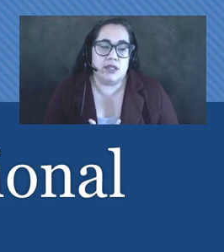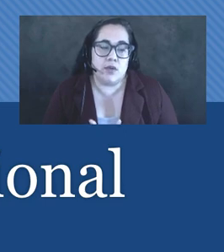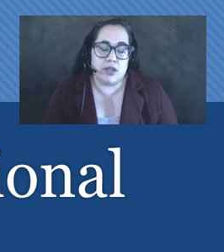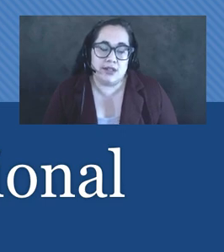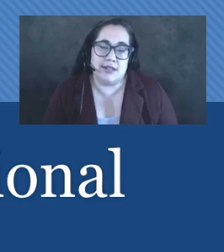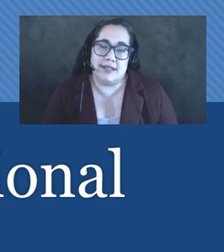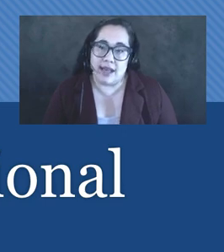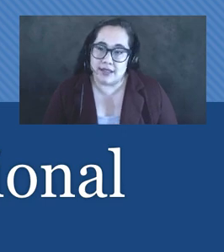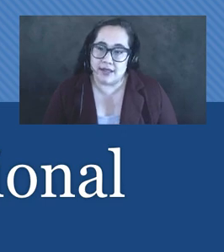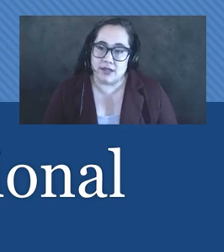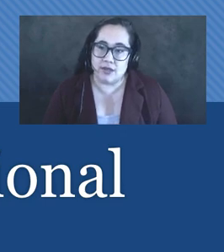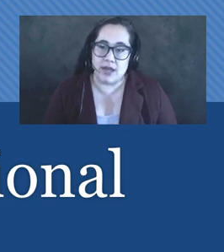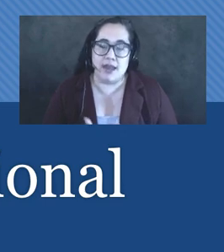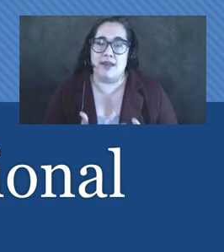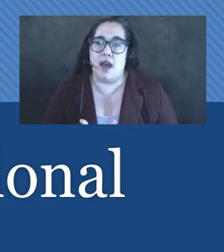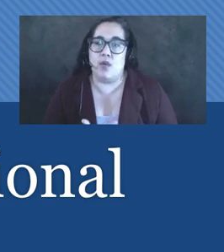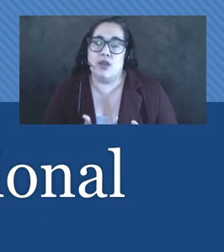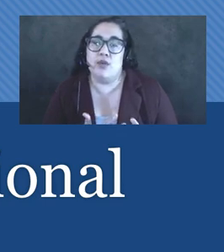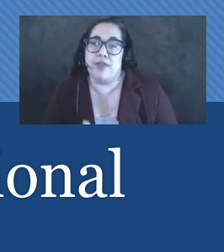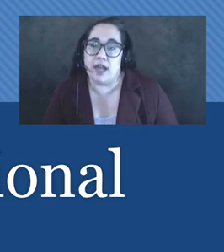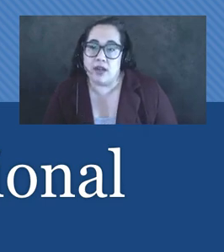the question is asking you and not what you think